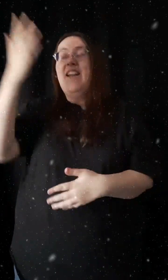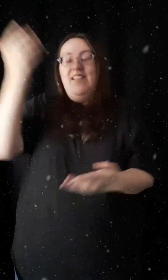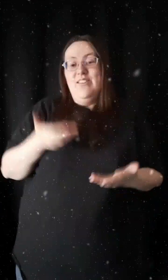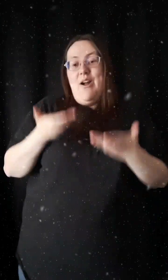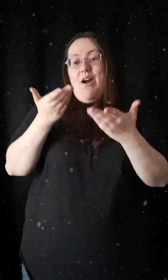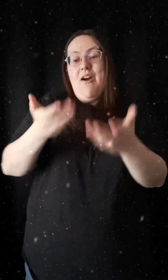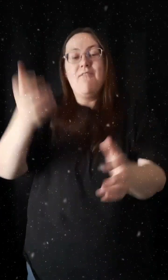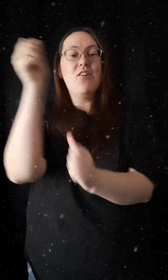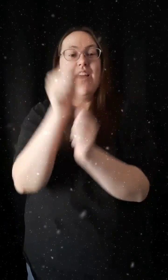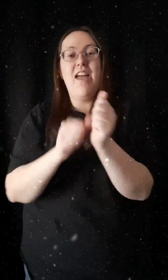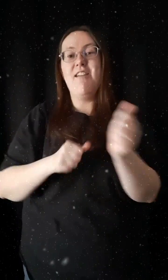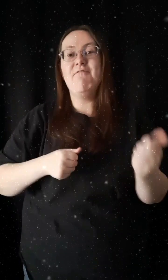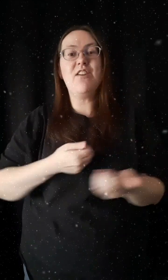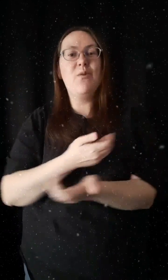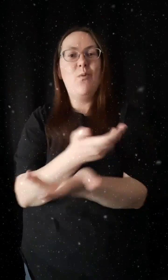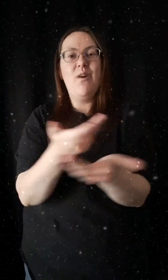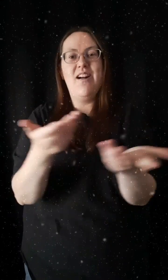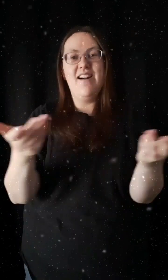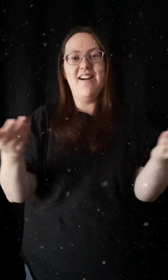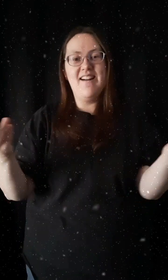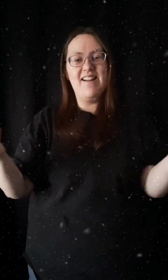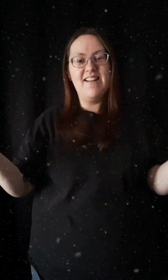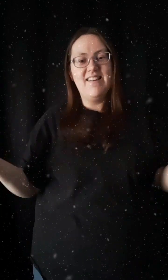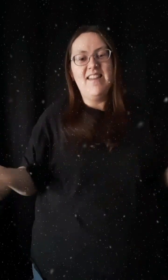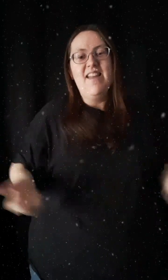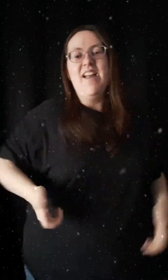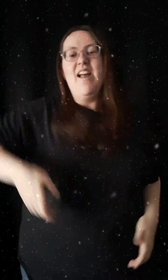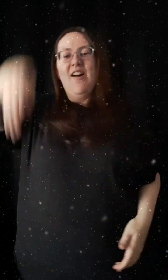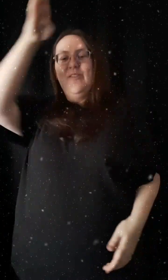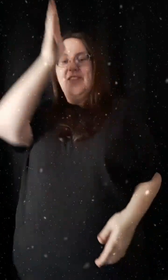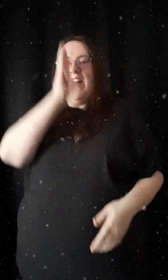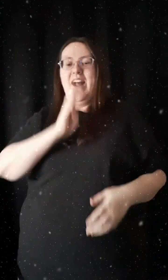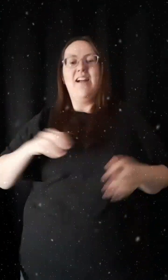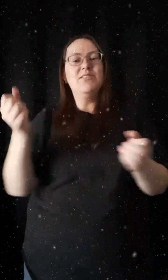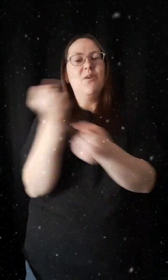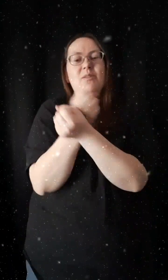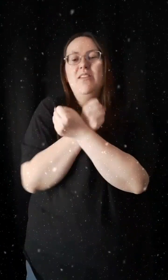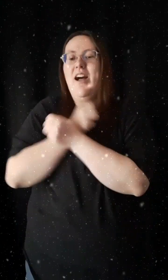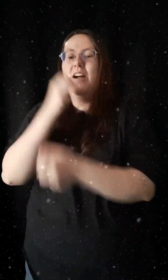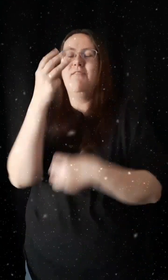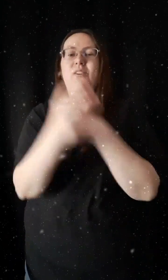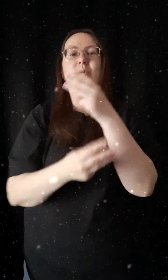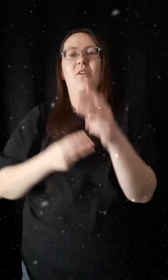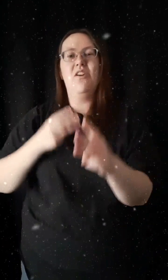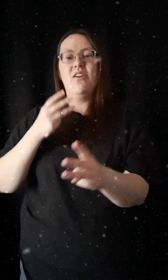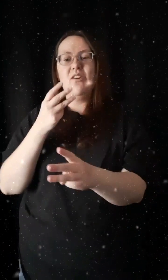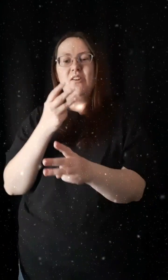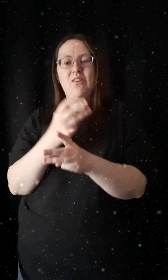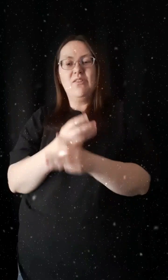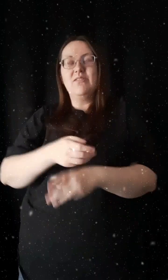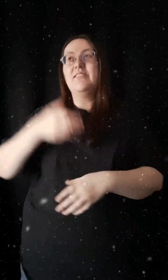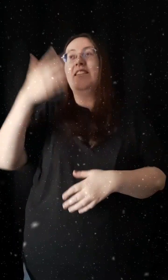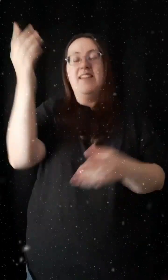He offered everyone For God so loved the world